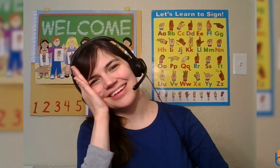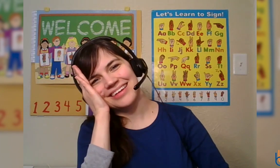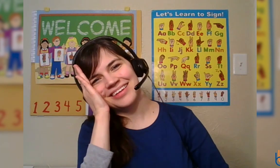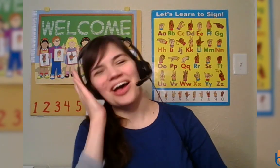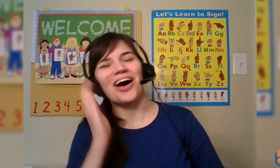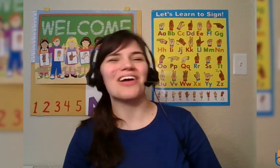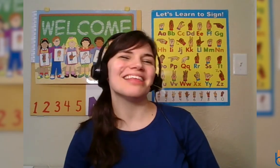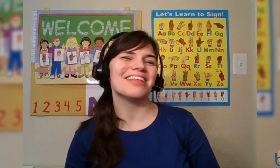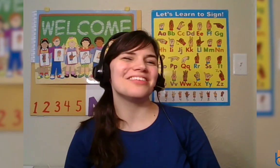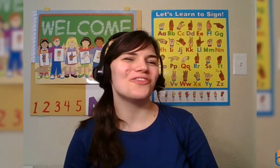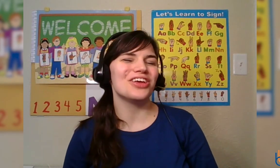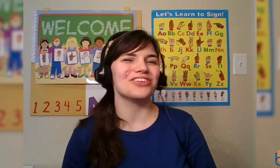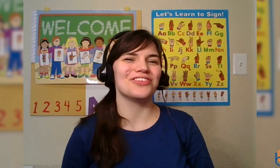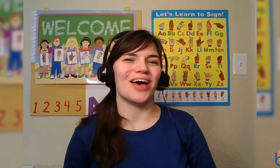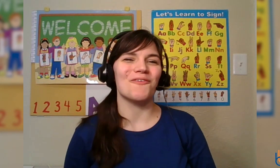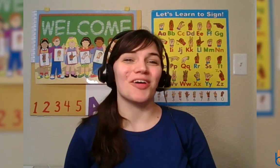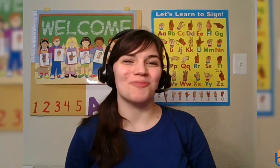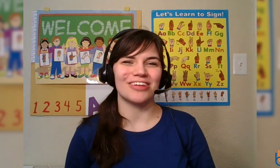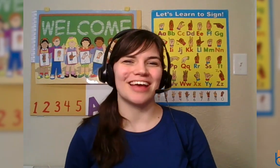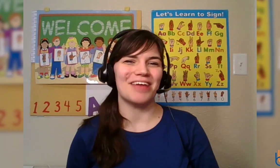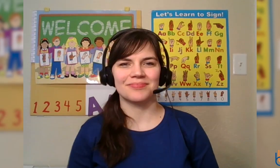Alright, let's see if we can do that one more time.